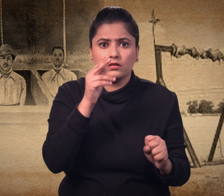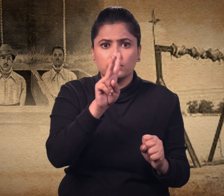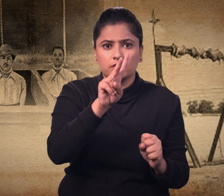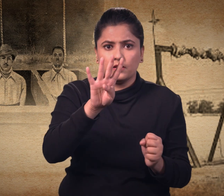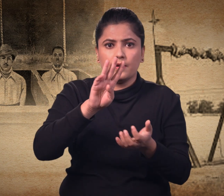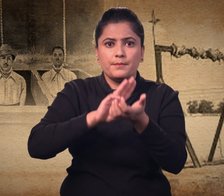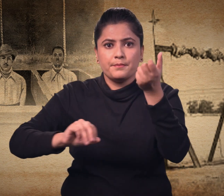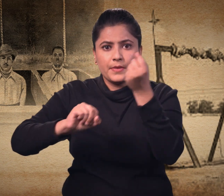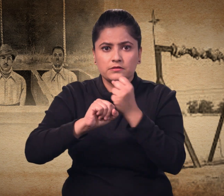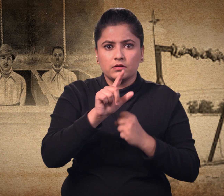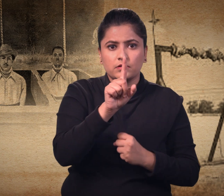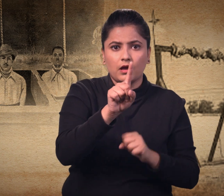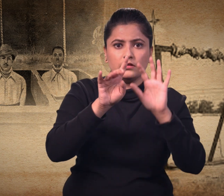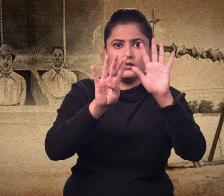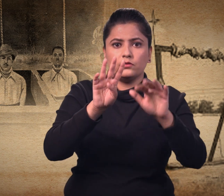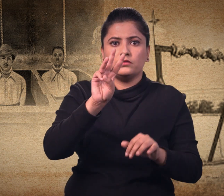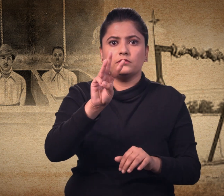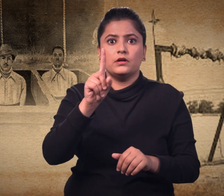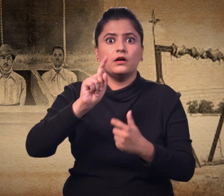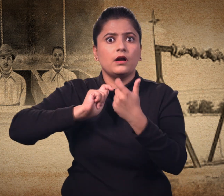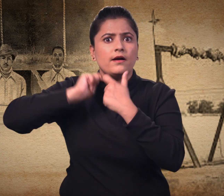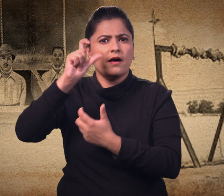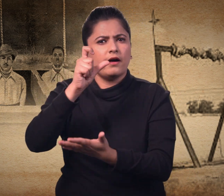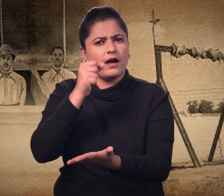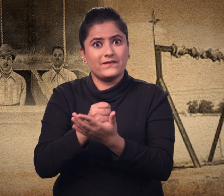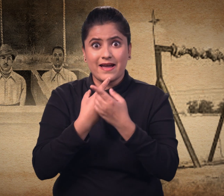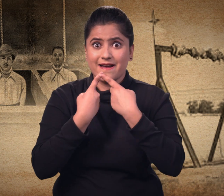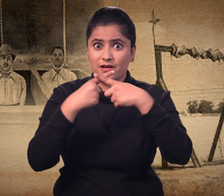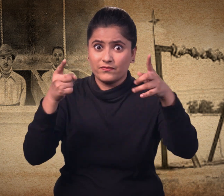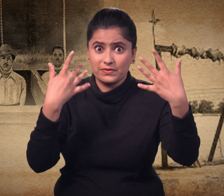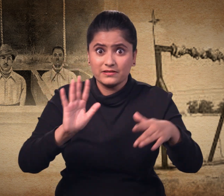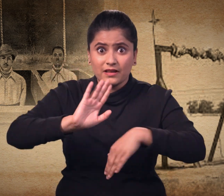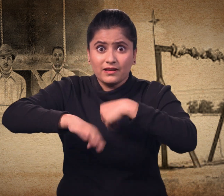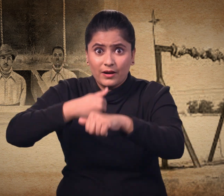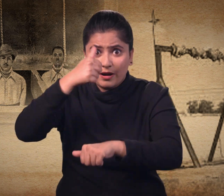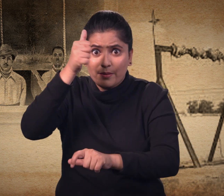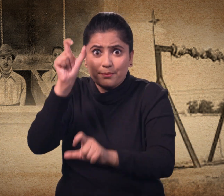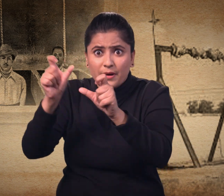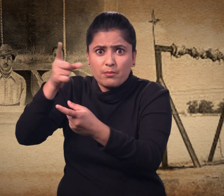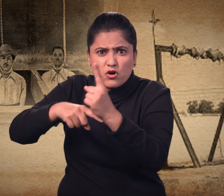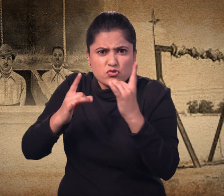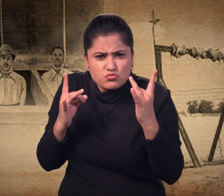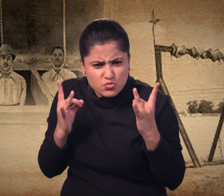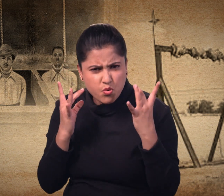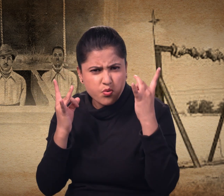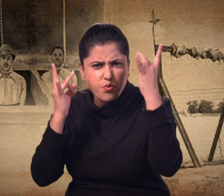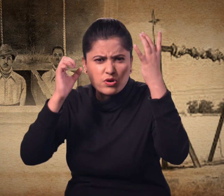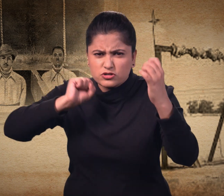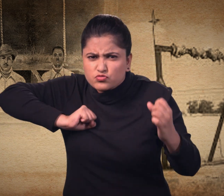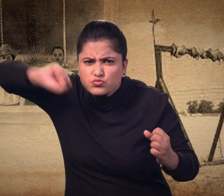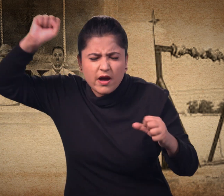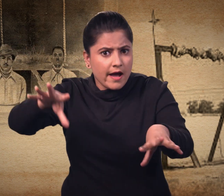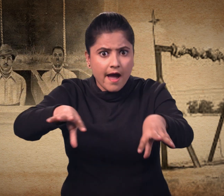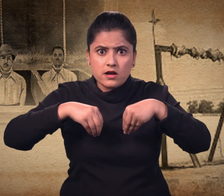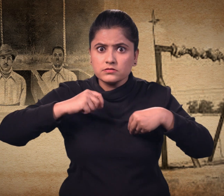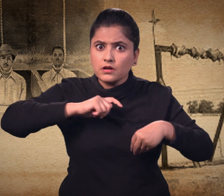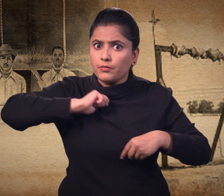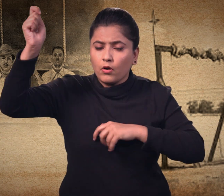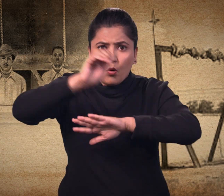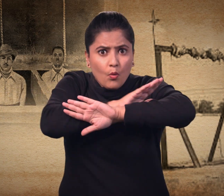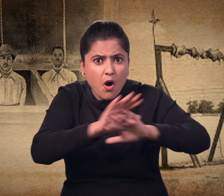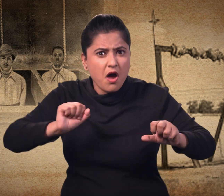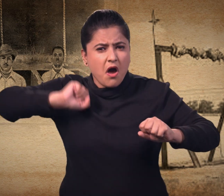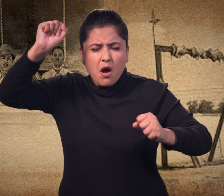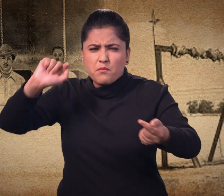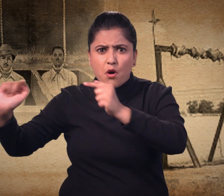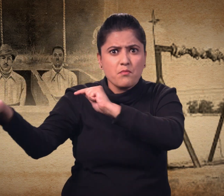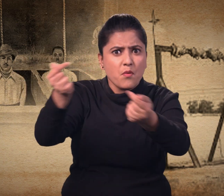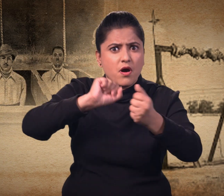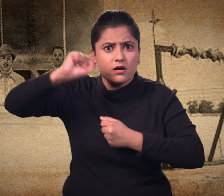The date of execution was fixed on 24 March 1931. However people were furious protesting.